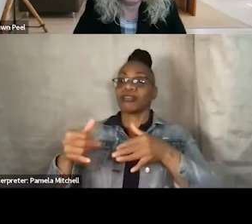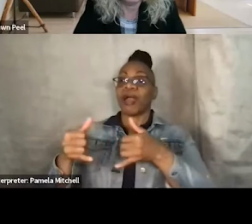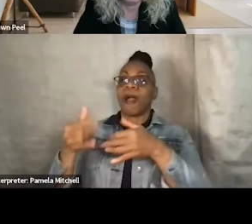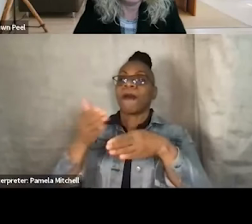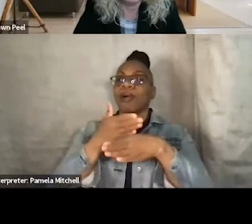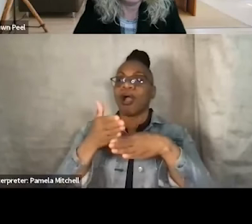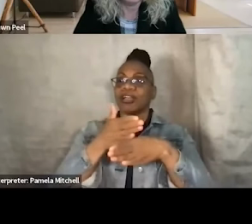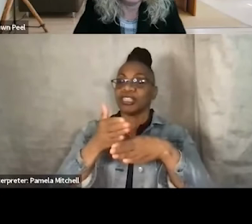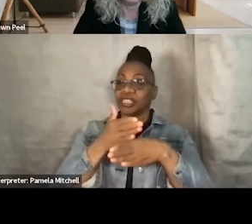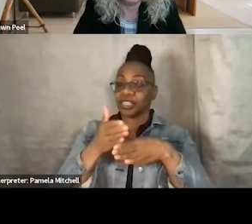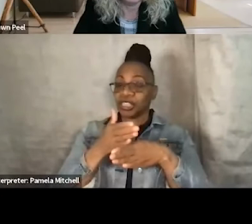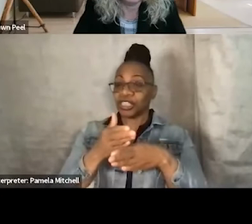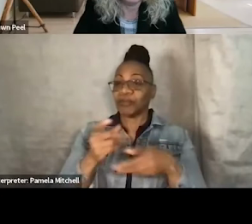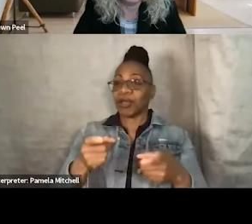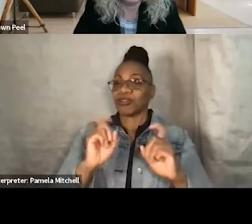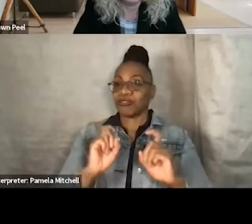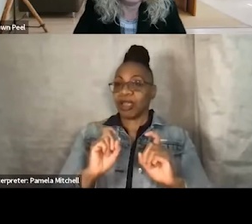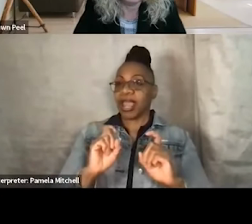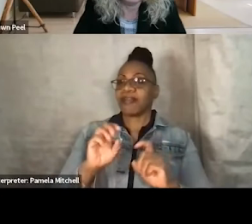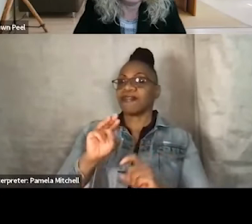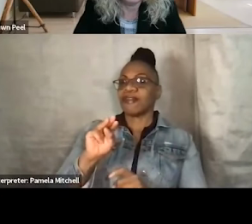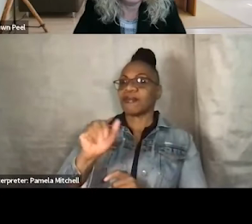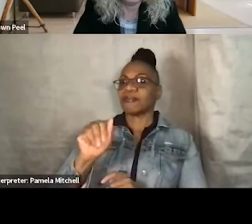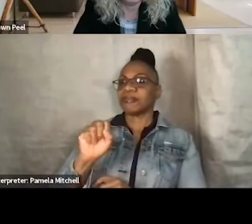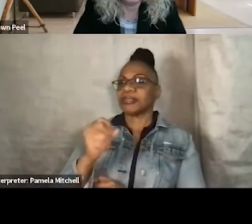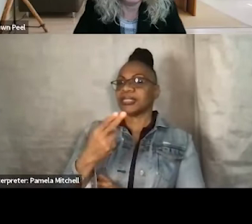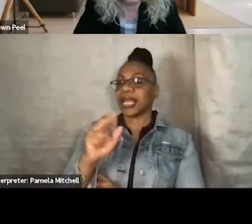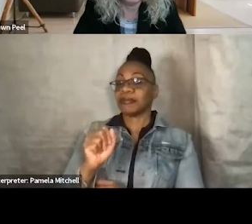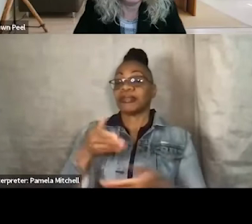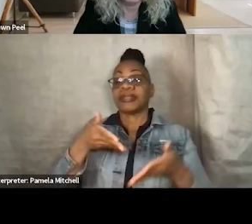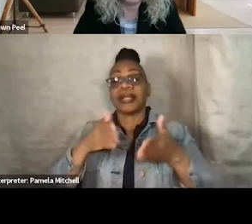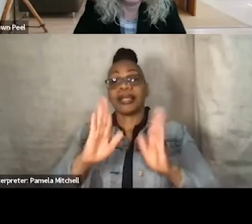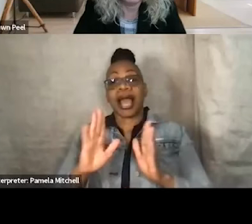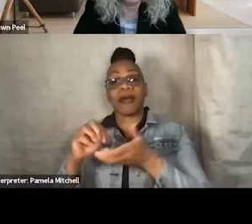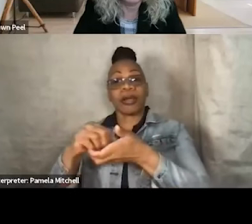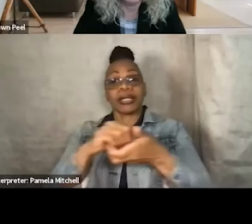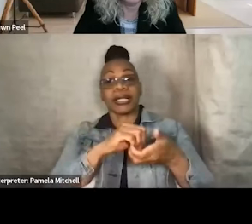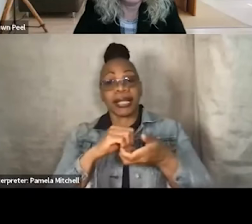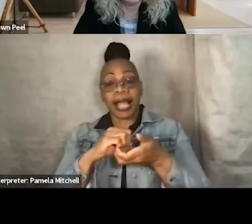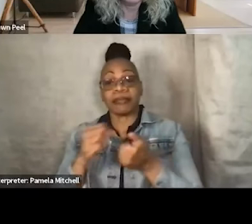allowing us to formalize this collaborative and begin implementation of that strategic plan.